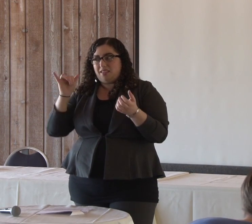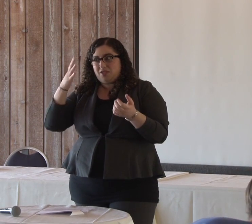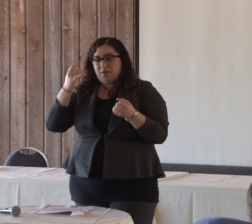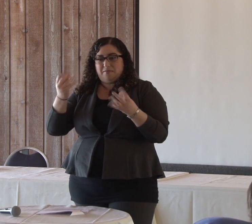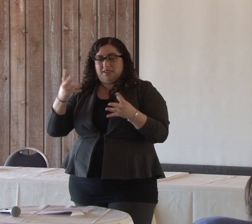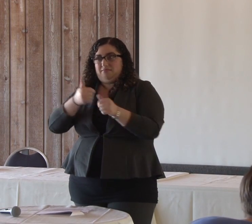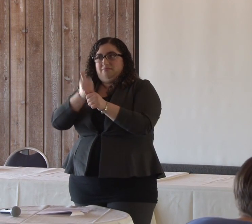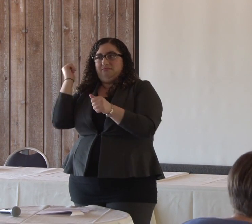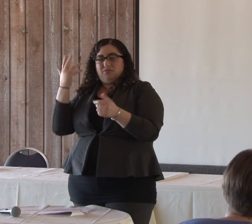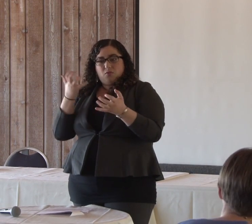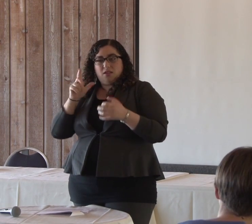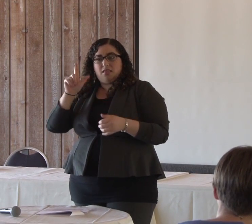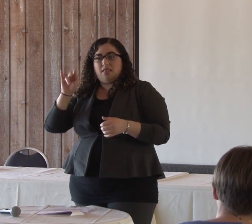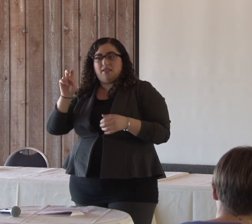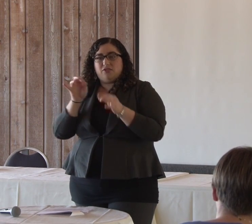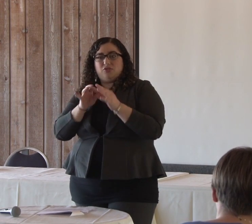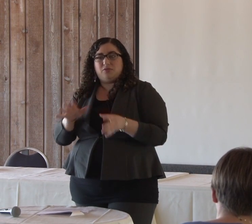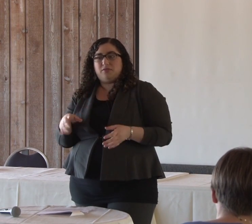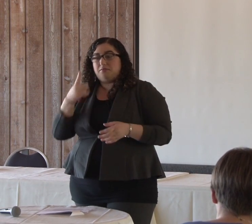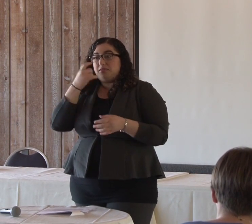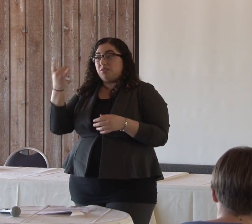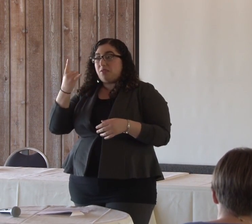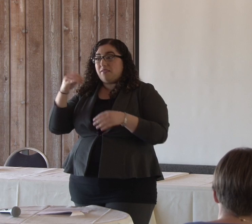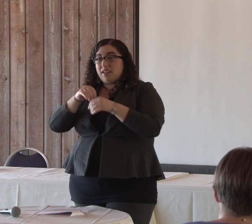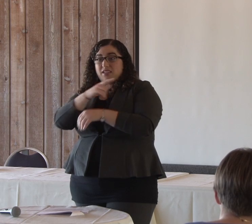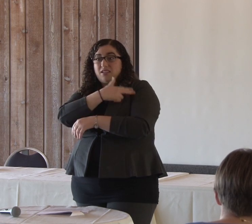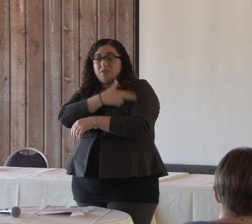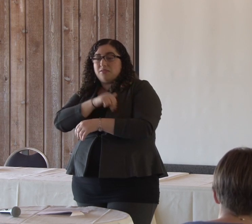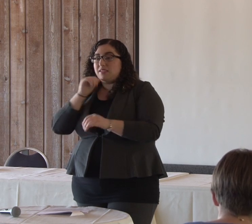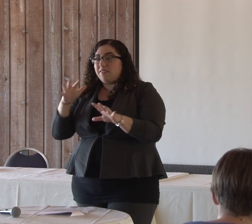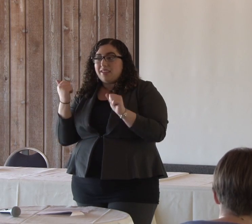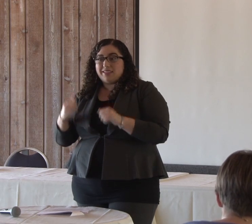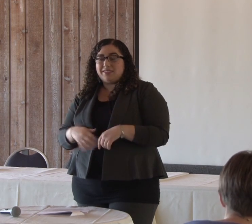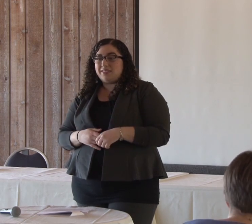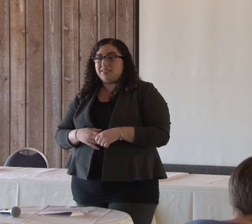How a lot of deaf people feel in that situation? Many of them don't want